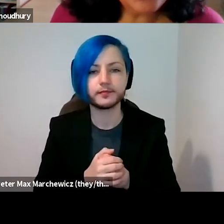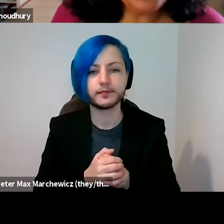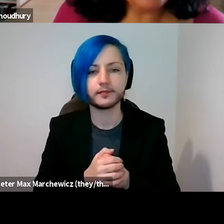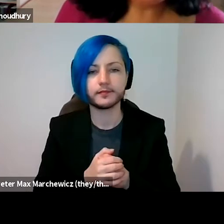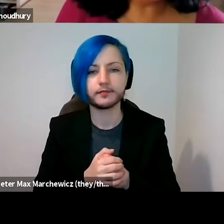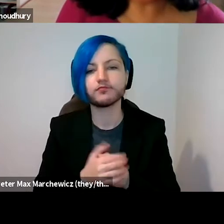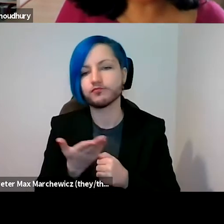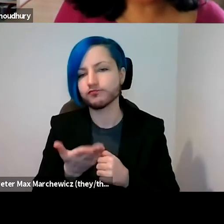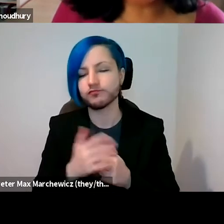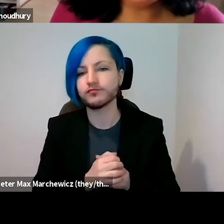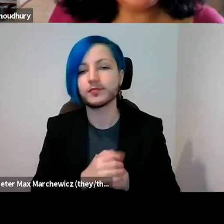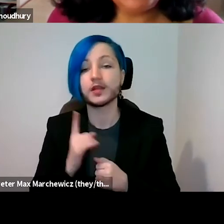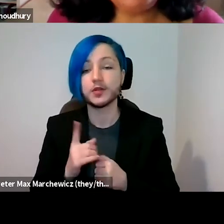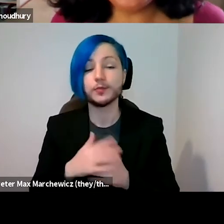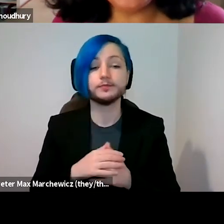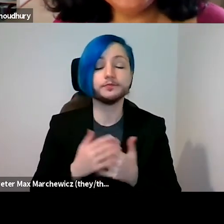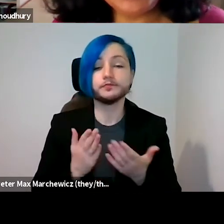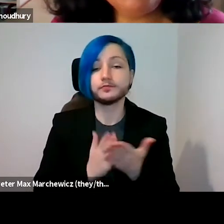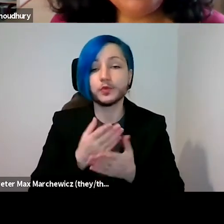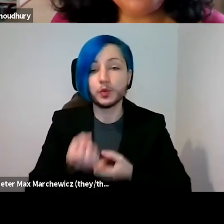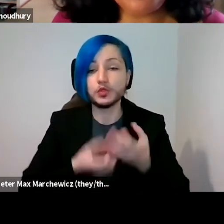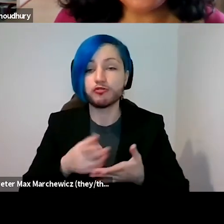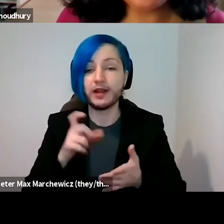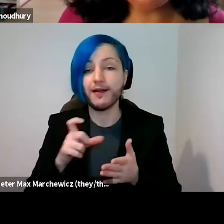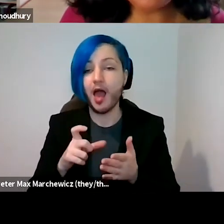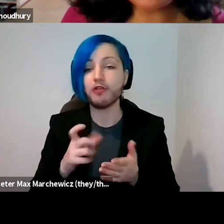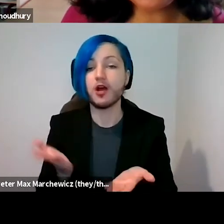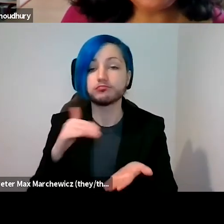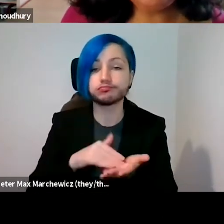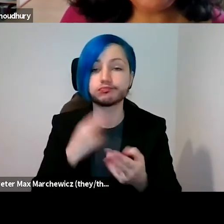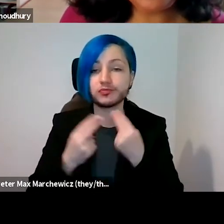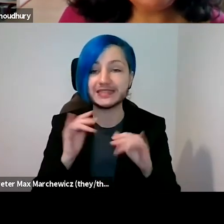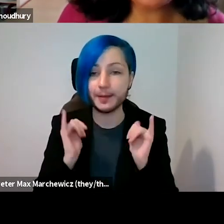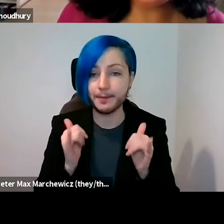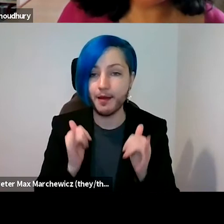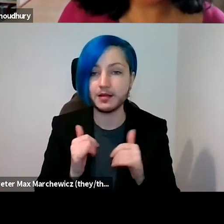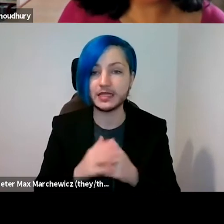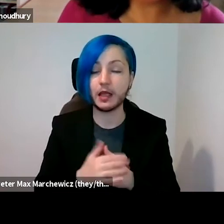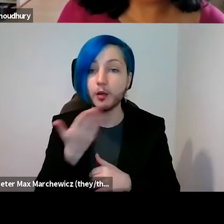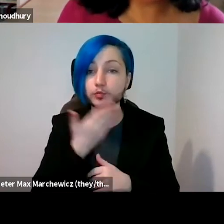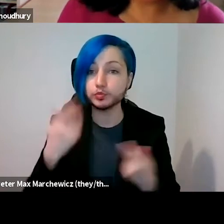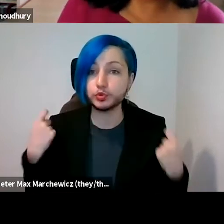Anyhow, at one point in the story, Clara turns up for a dinner party without her Indian shawl.